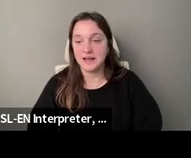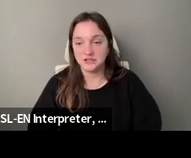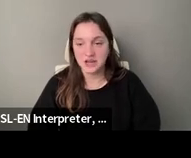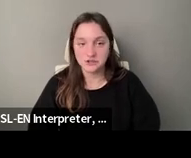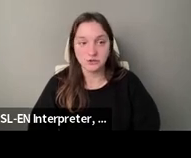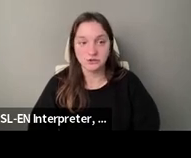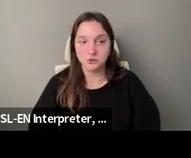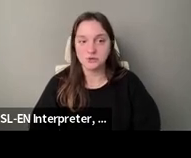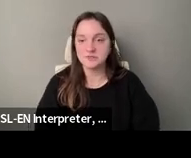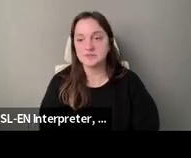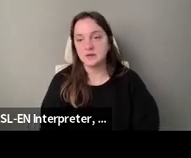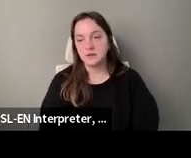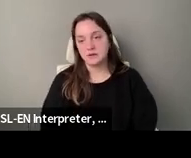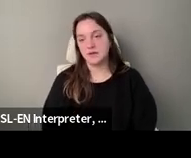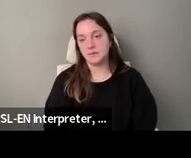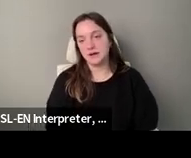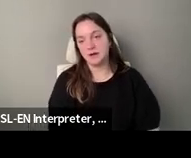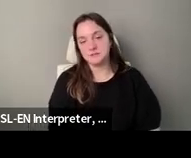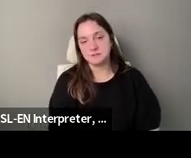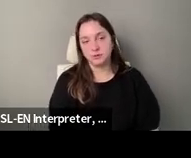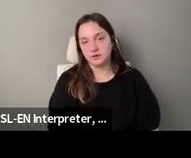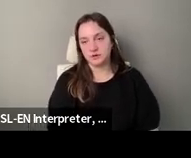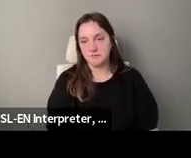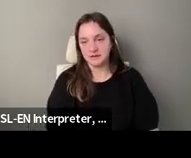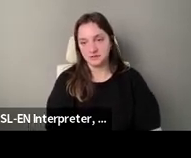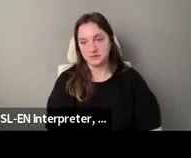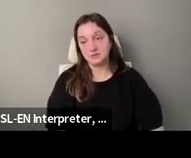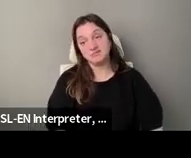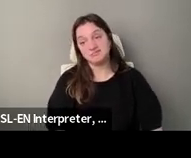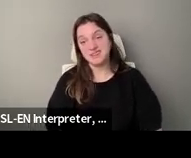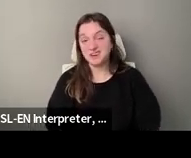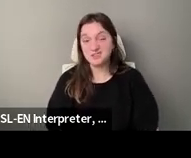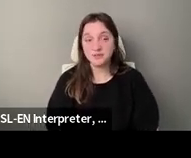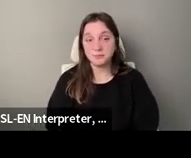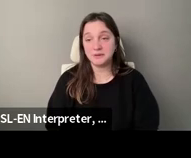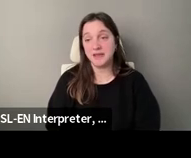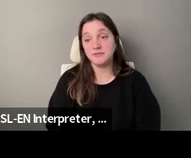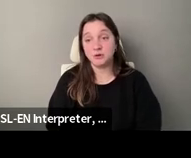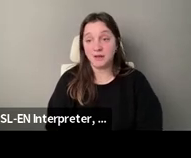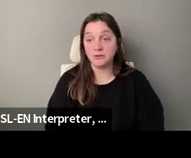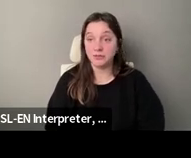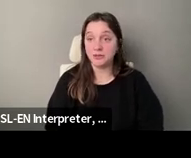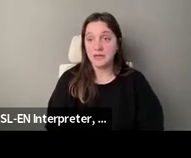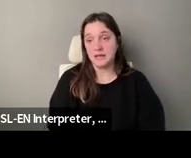would help support their mental and also their behavioral health in making this transition to the U.S.